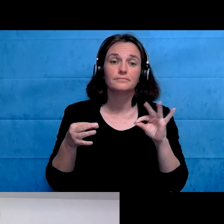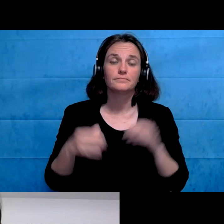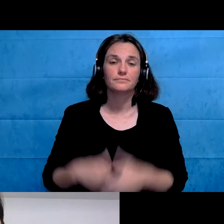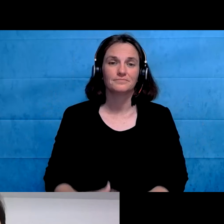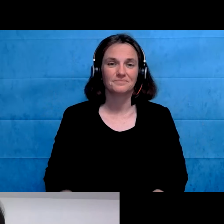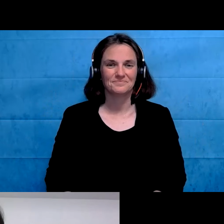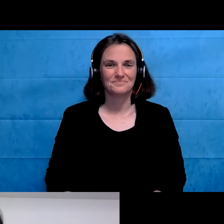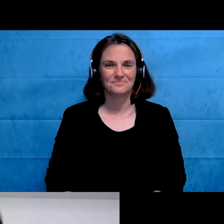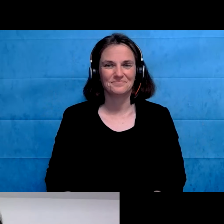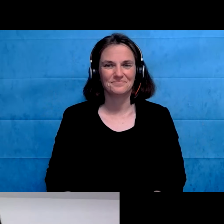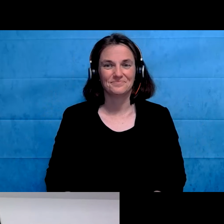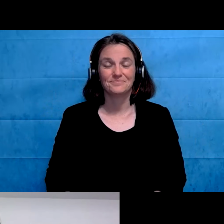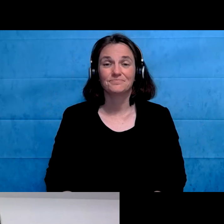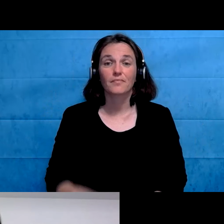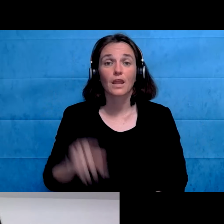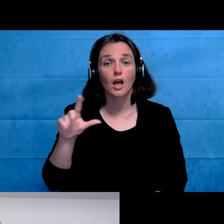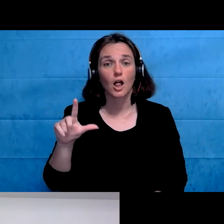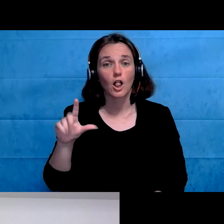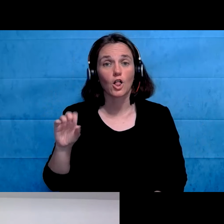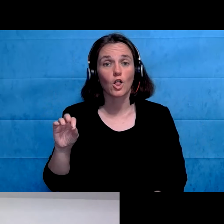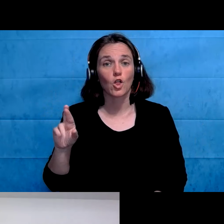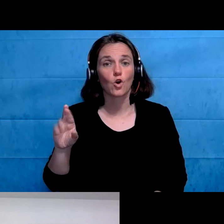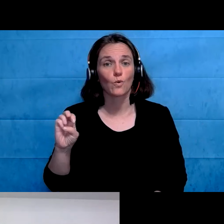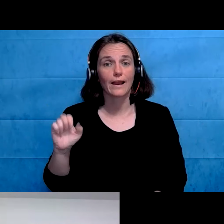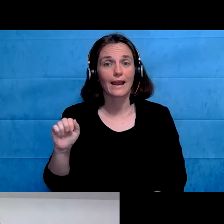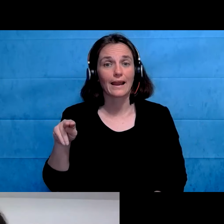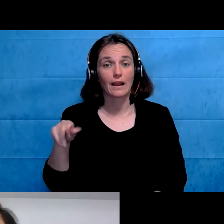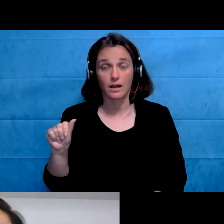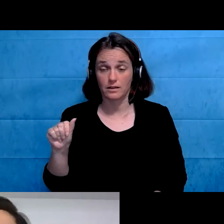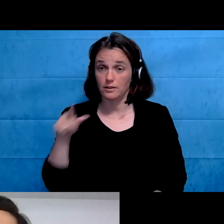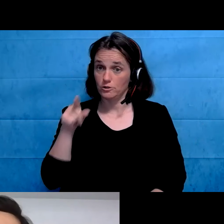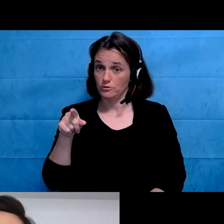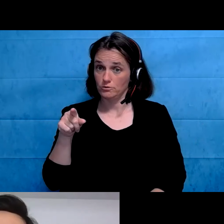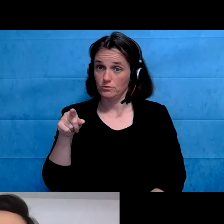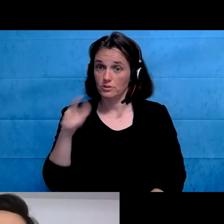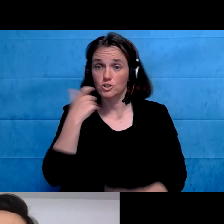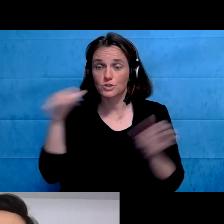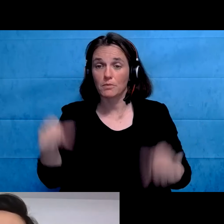Great. Lorena, just posted a comment. Lorena, do you wanna just say this out loud?